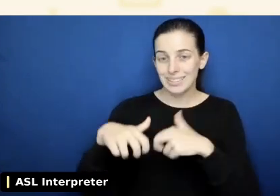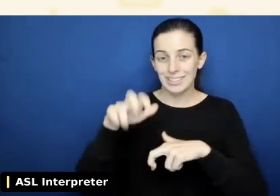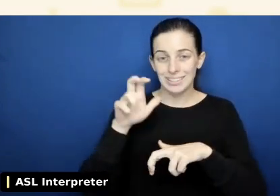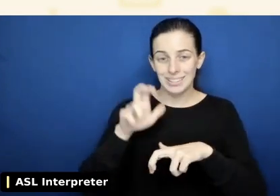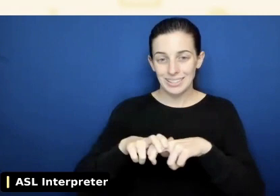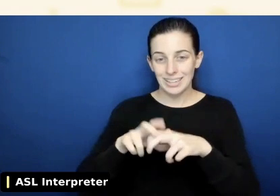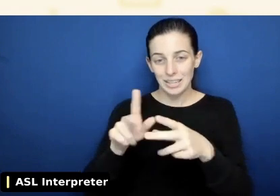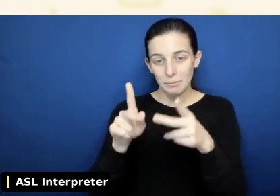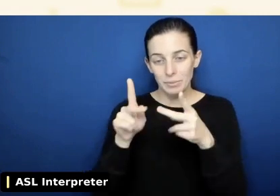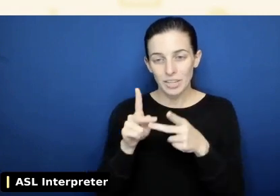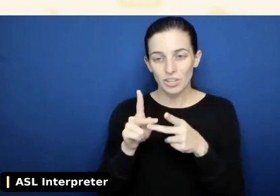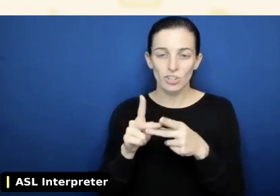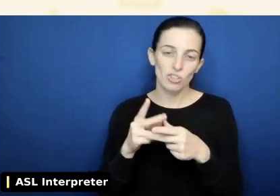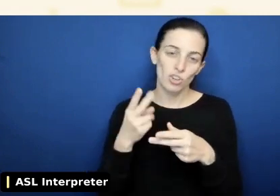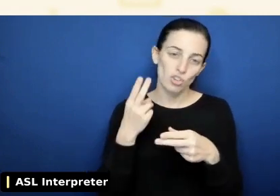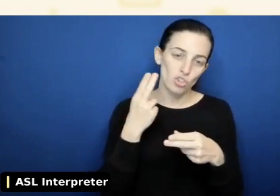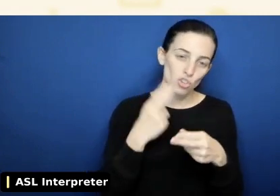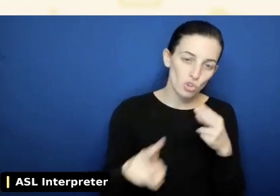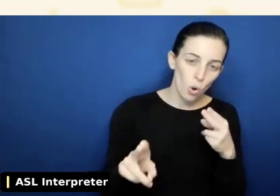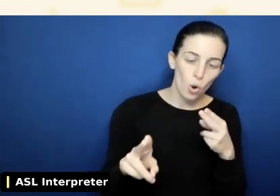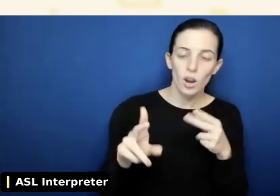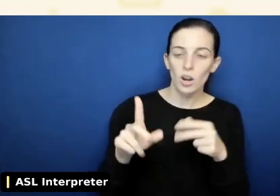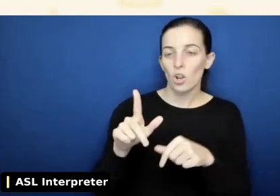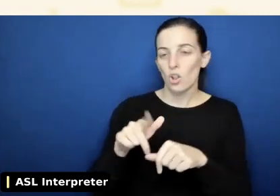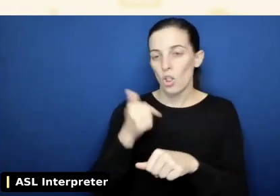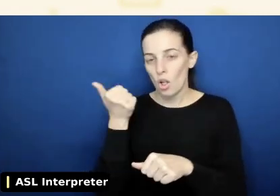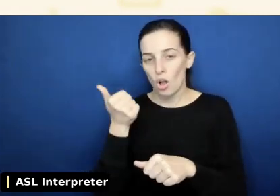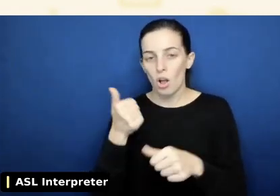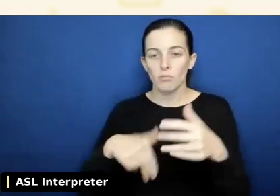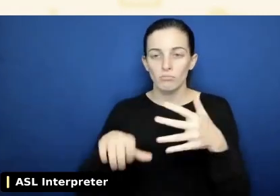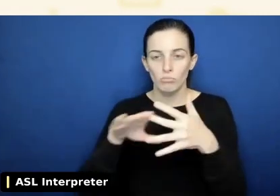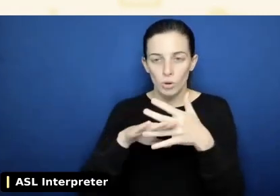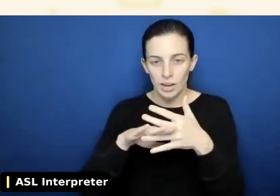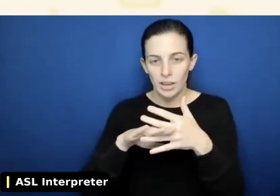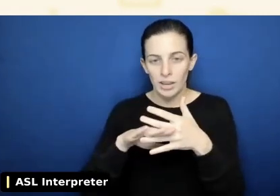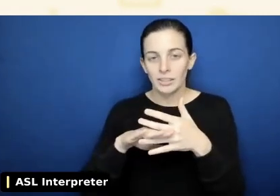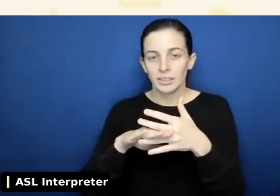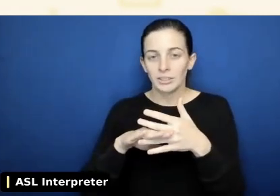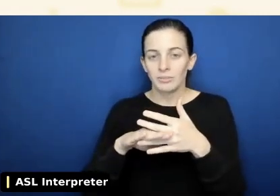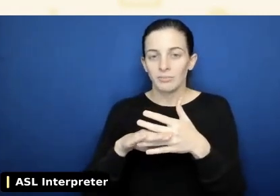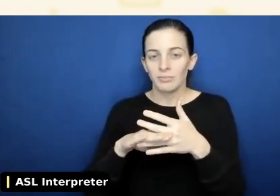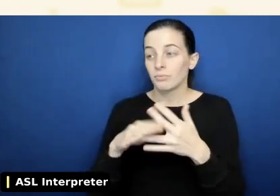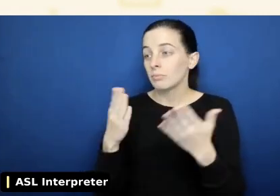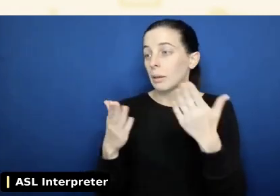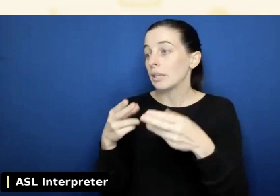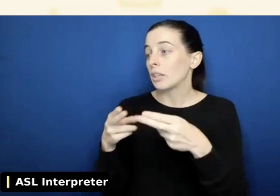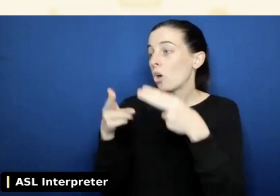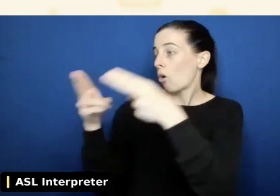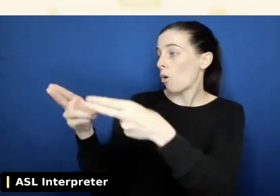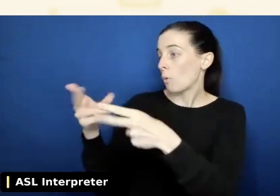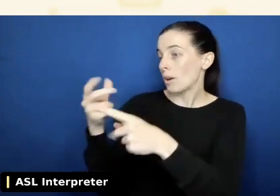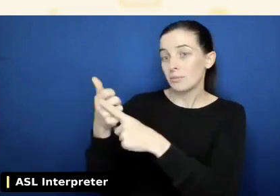like a chair or a bench in the hallways, that people like me who need